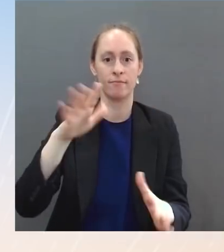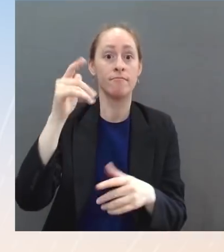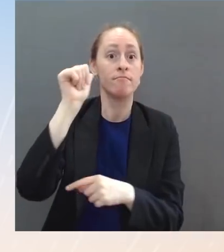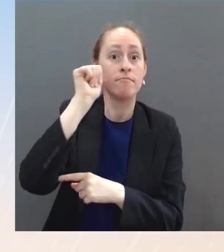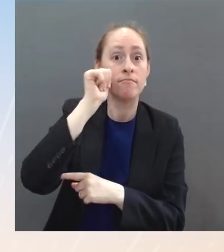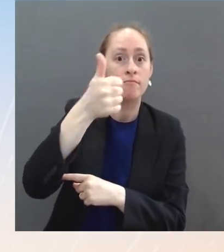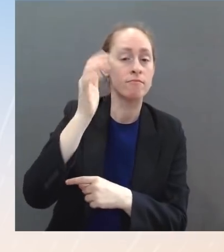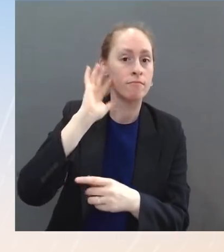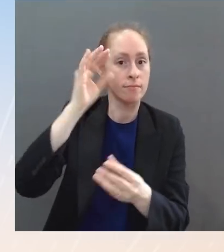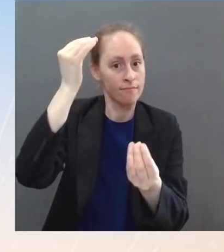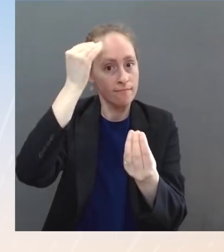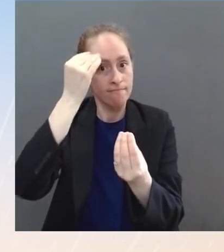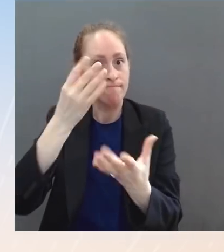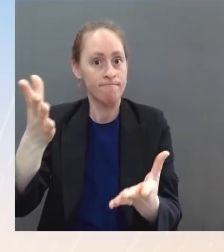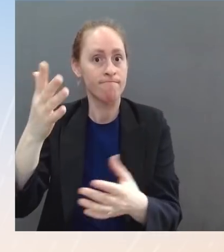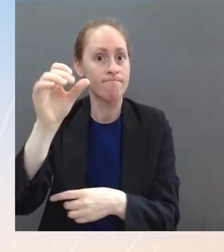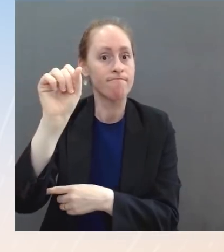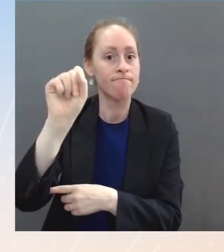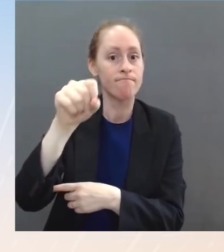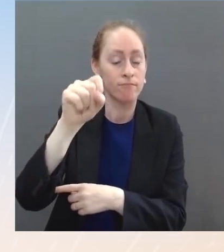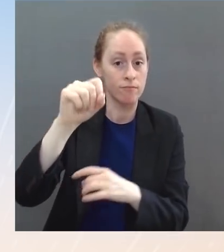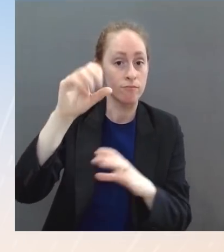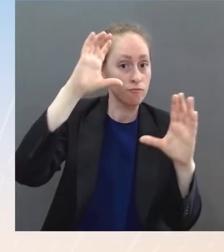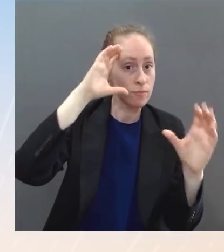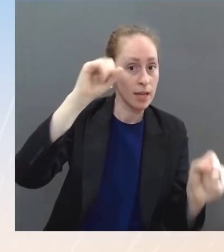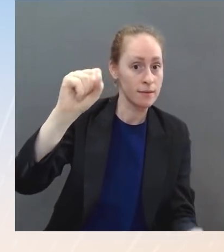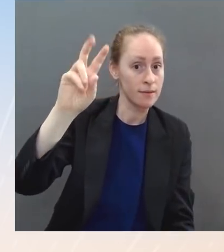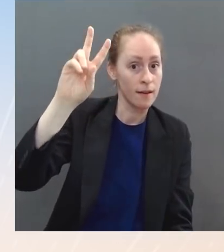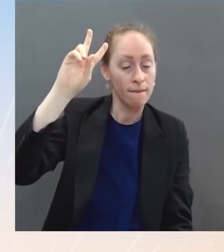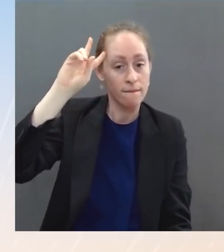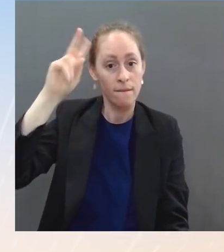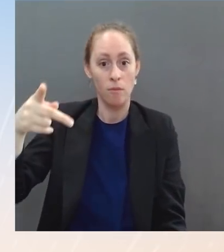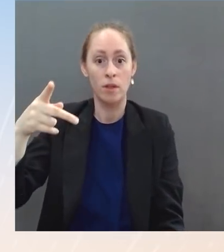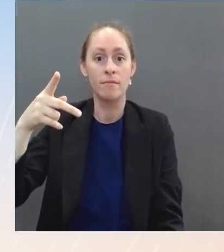will be joined by former President Obama to highlight how the Affordable Care Act